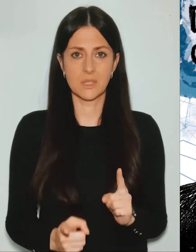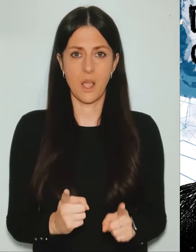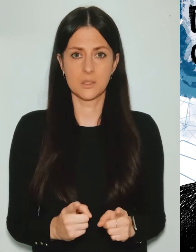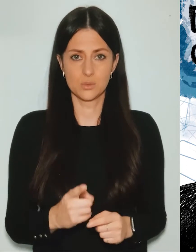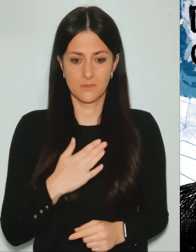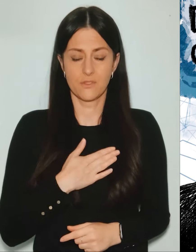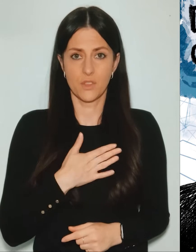But it’s true.